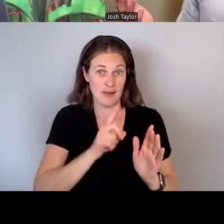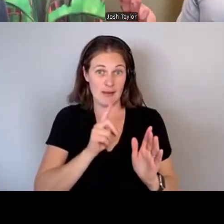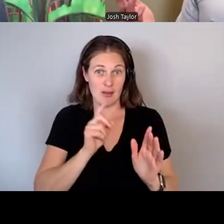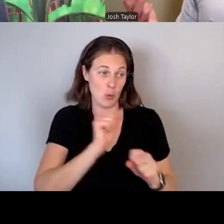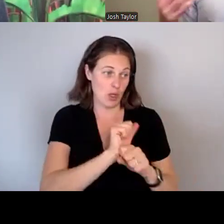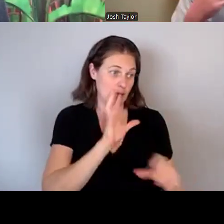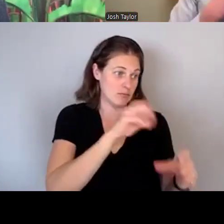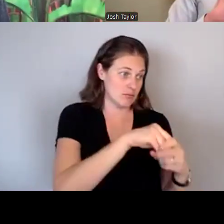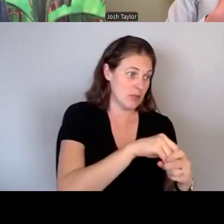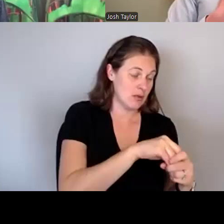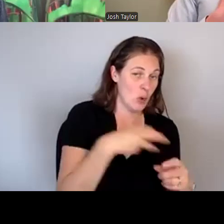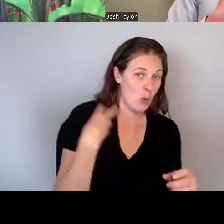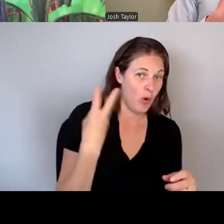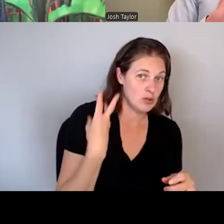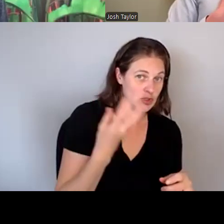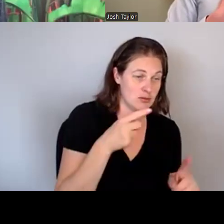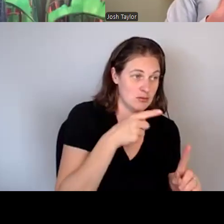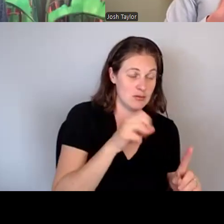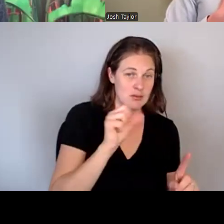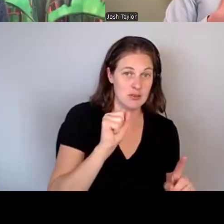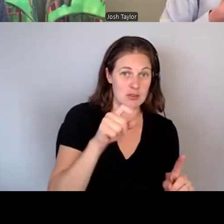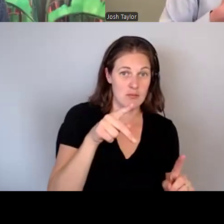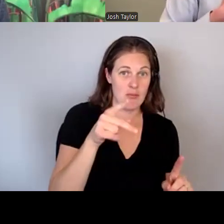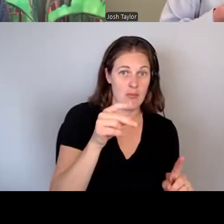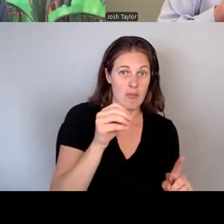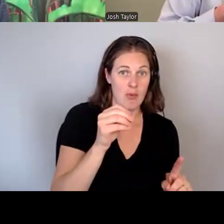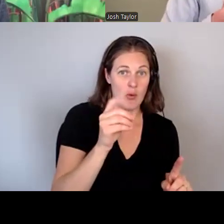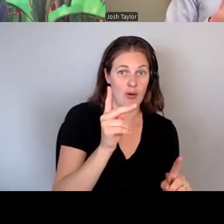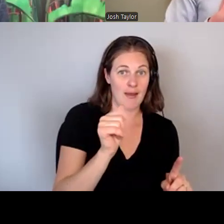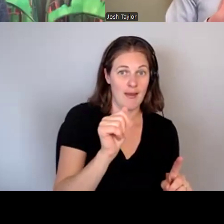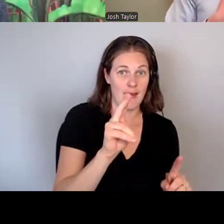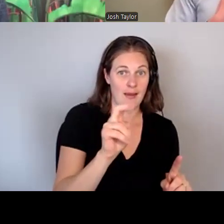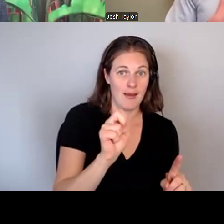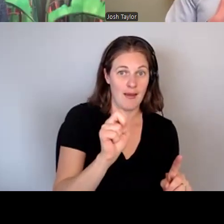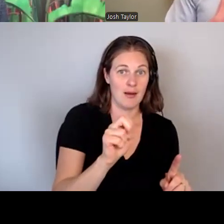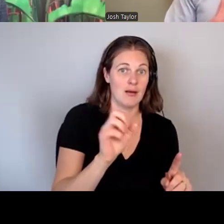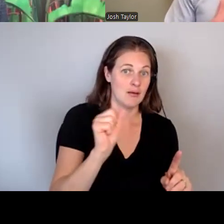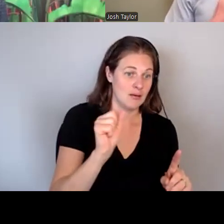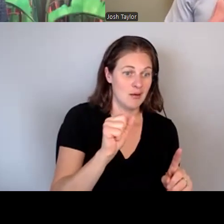we've got some projects running up in Spokane, and it's been, you know, having to figure out, hey, what's going on? Who are the folks that are kind of at the table